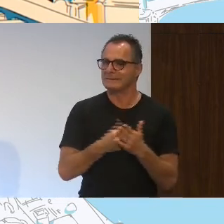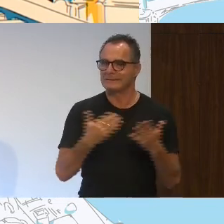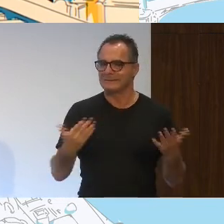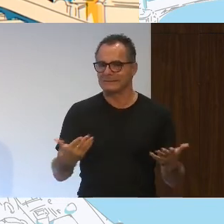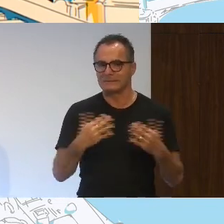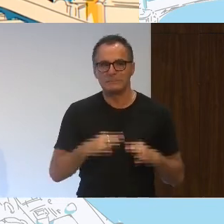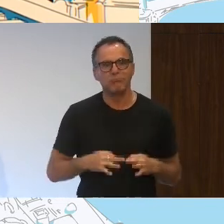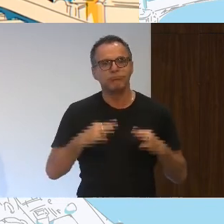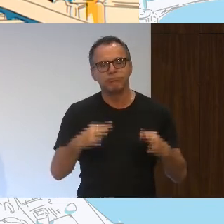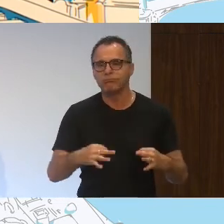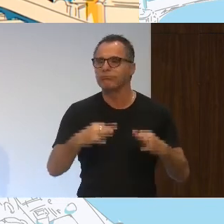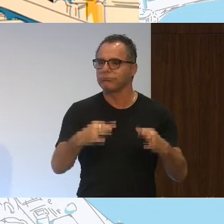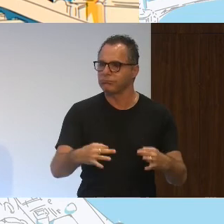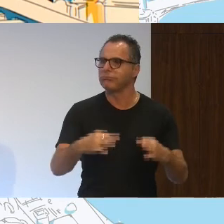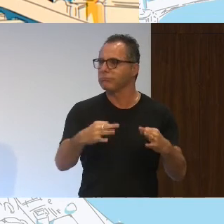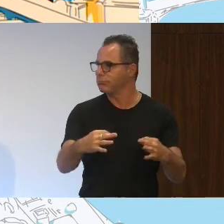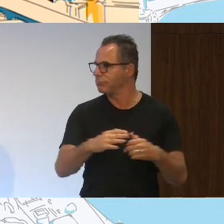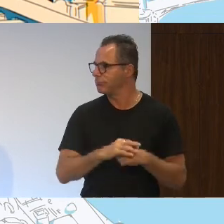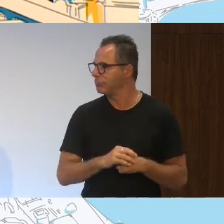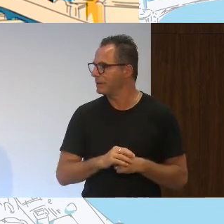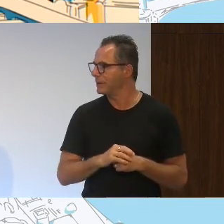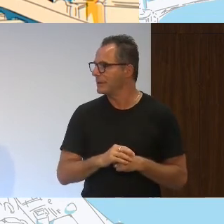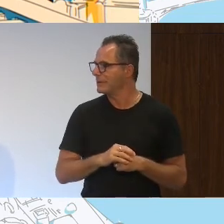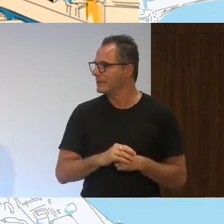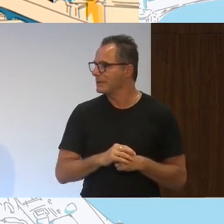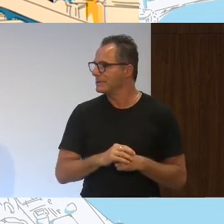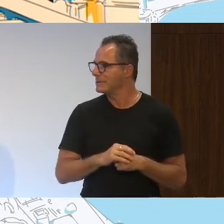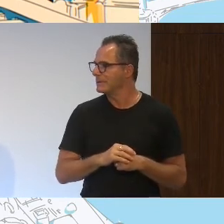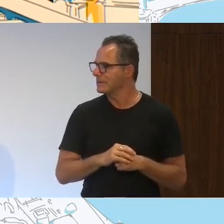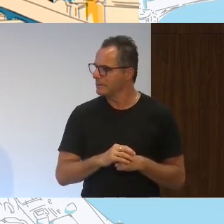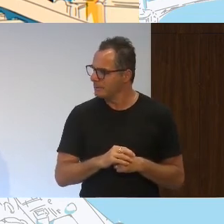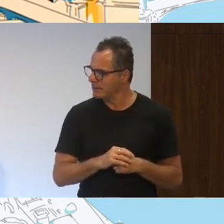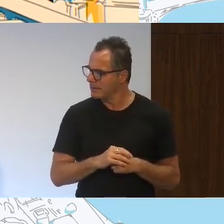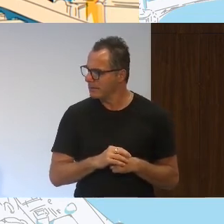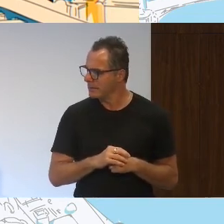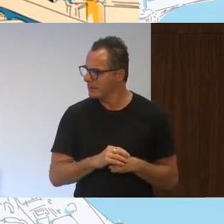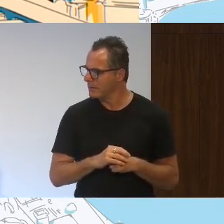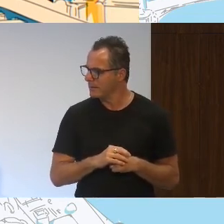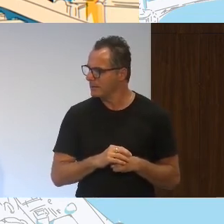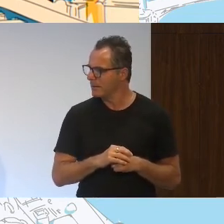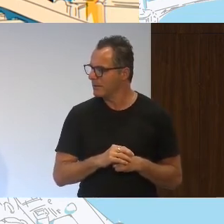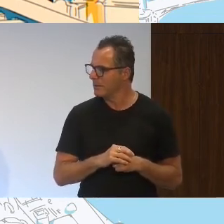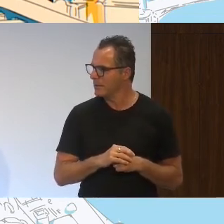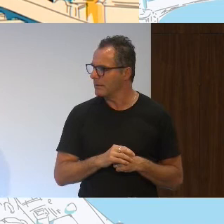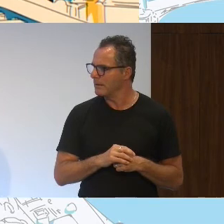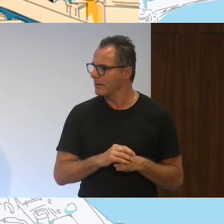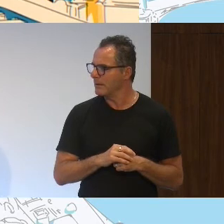you all in coordination with the migraine trust gave NICE. I don't mean grief and aggravation in a bad way if this is being streamed.